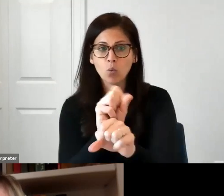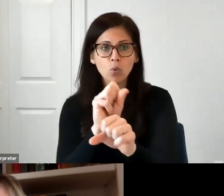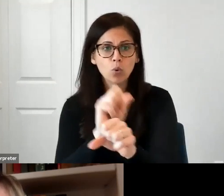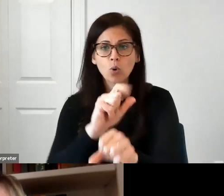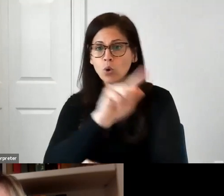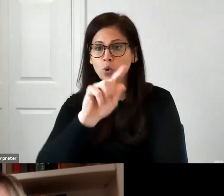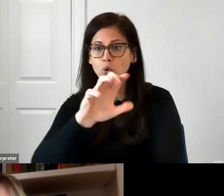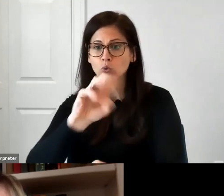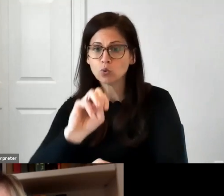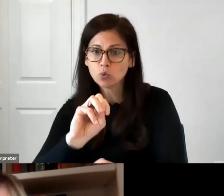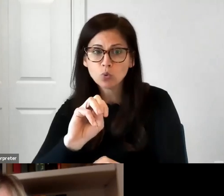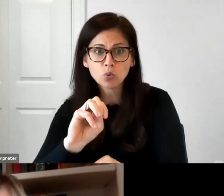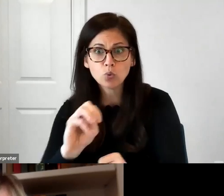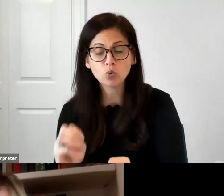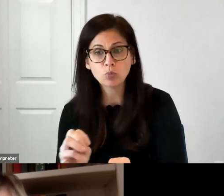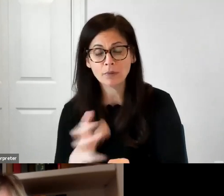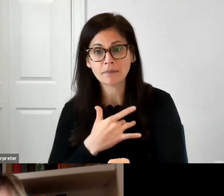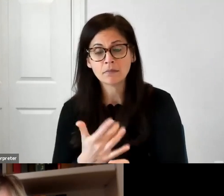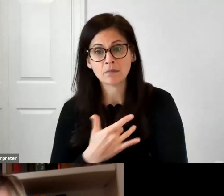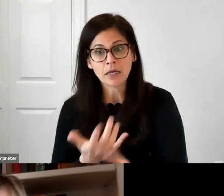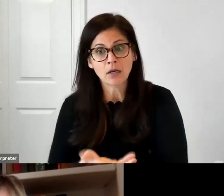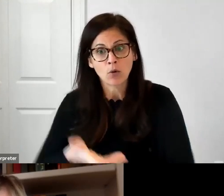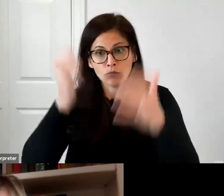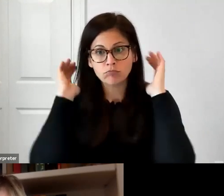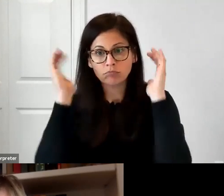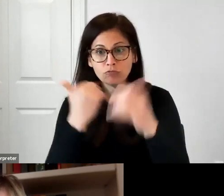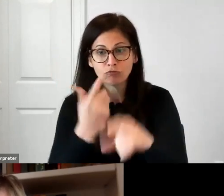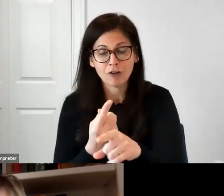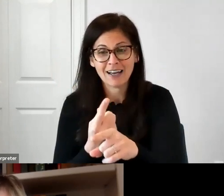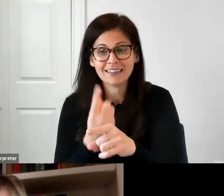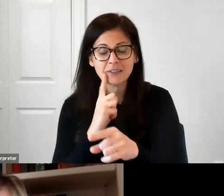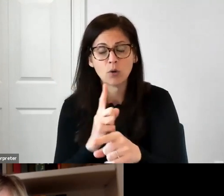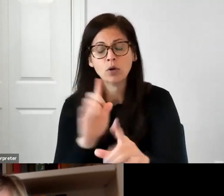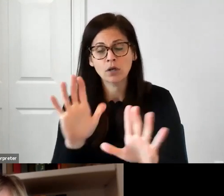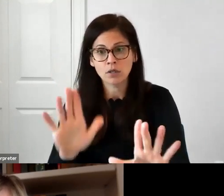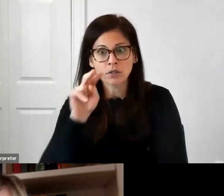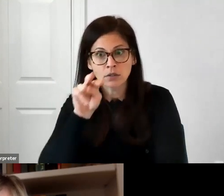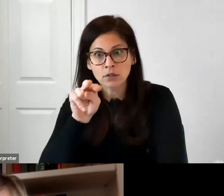Zooming a lot, so we wanna slow things down.